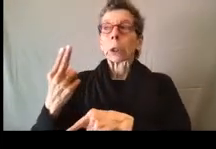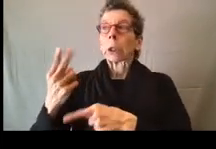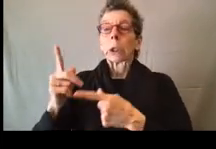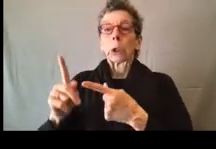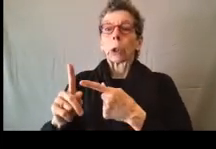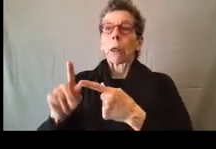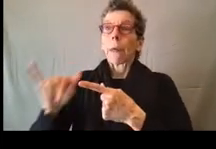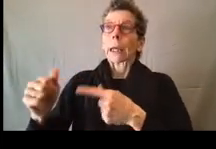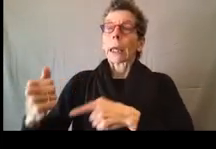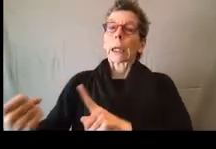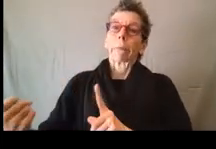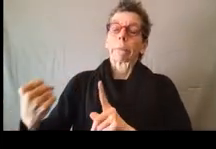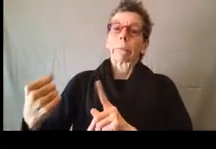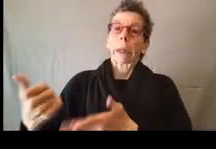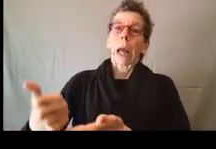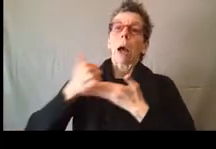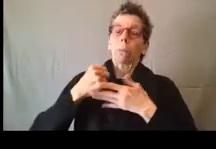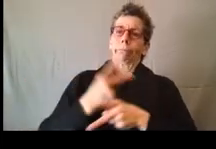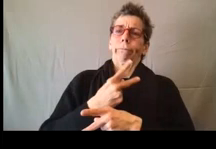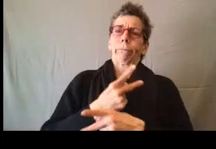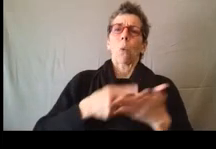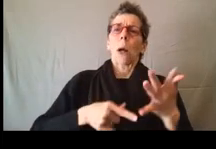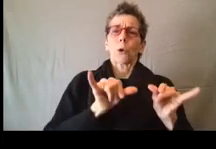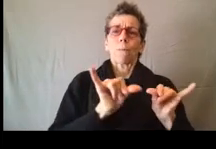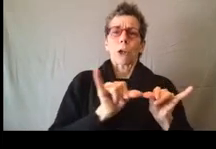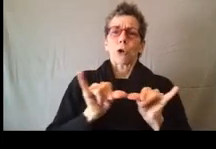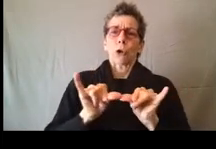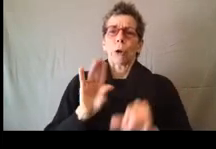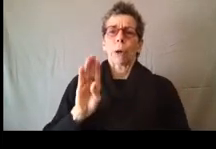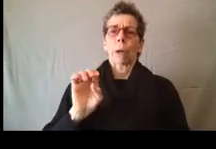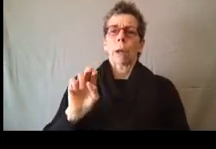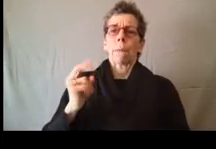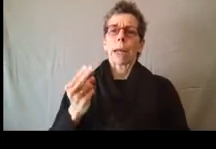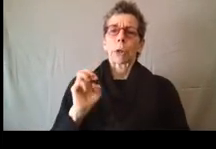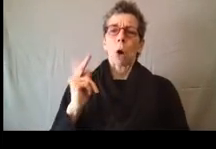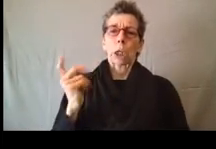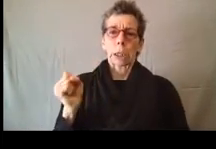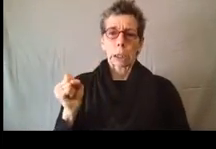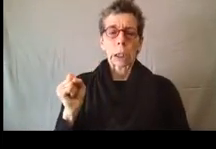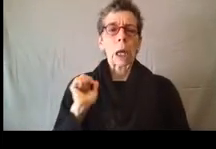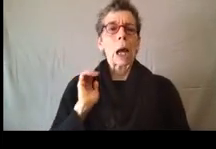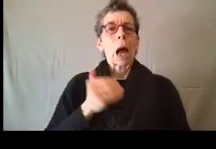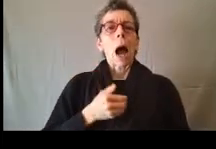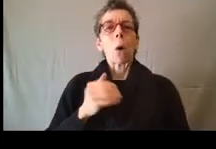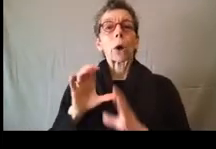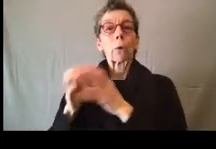of importance. We also worked with our stakeholder groups, who were part of our participatory